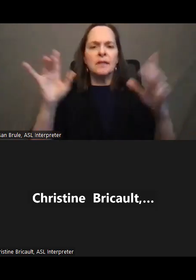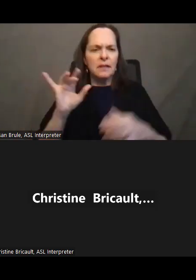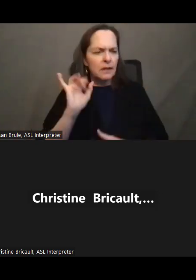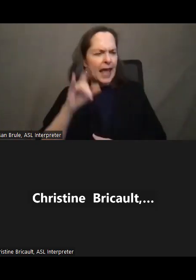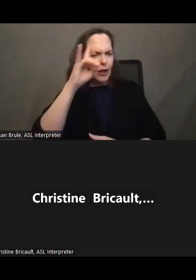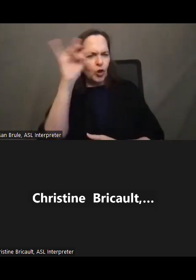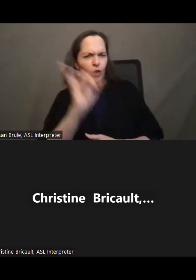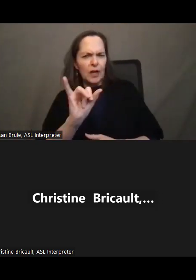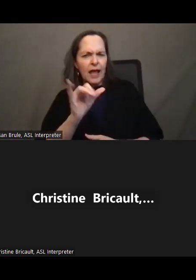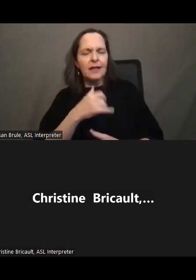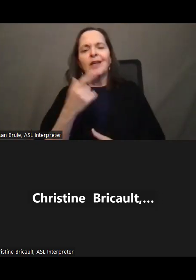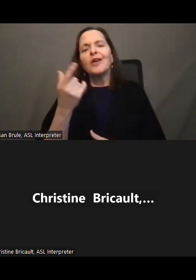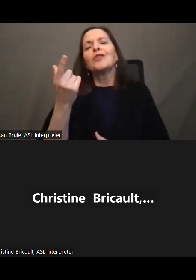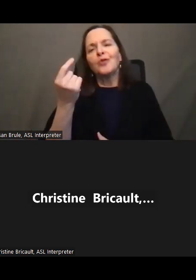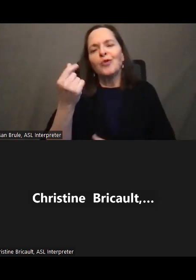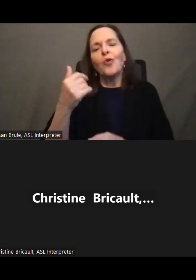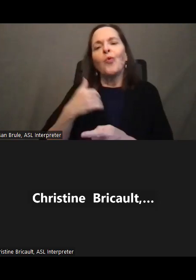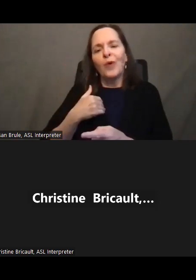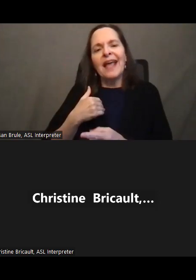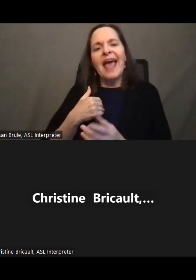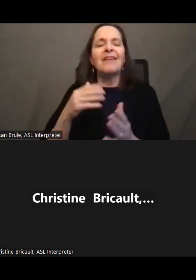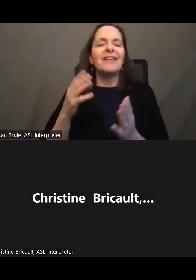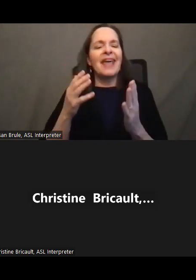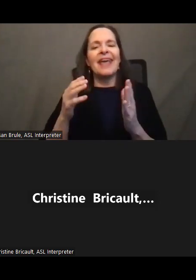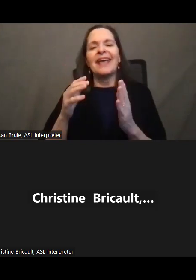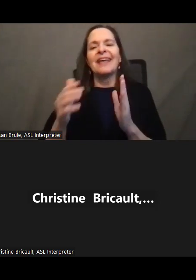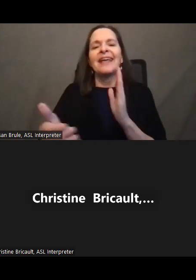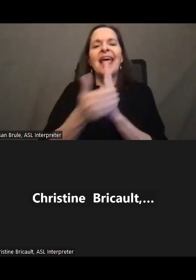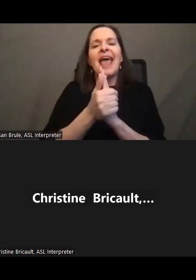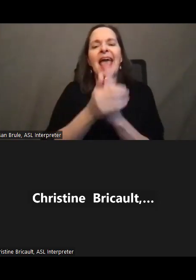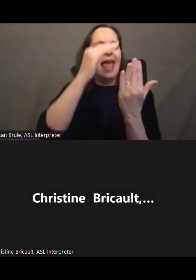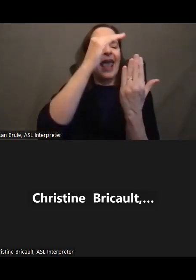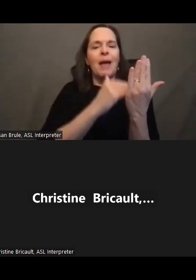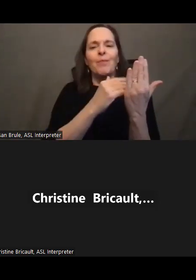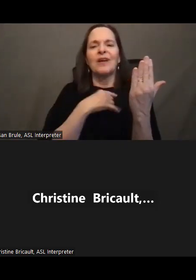Executive Branch disability handbook, which is linked on the last page.